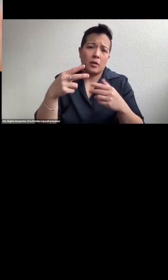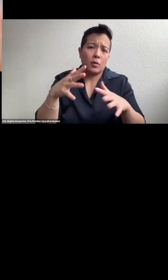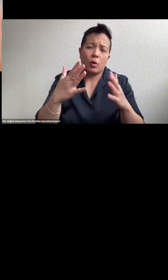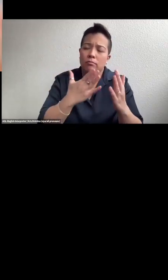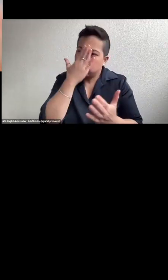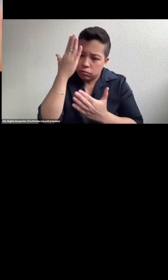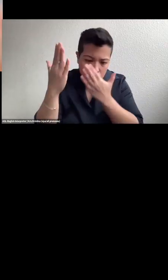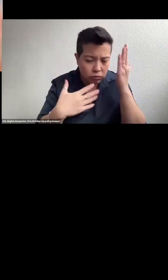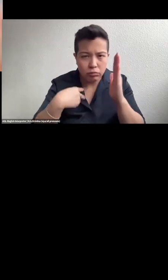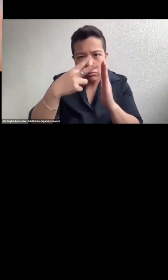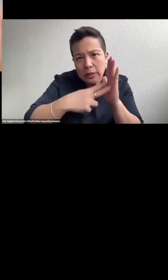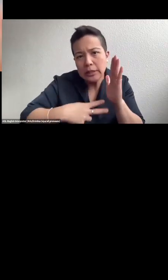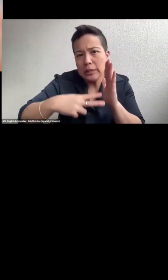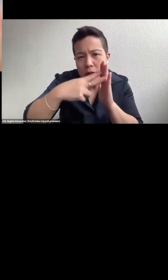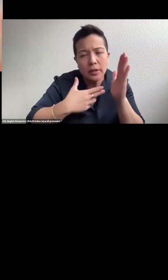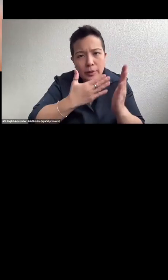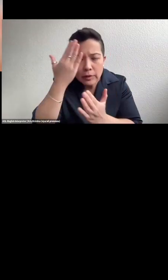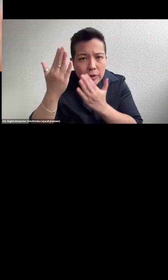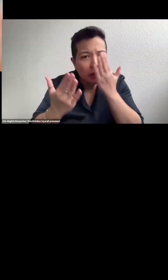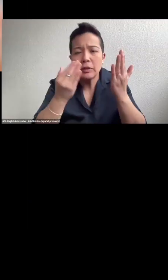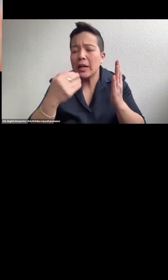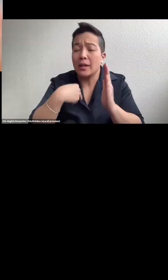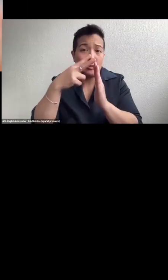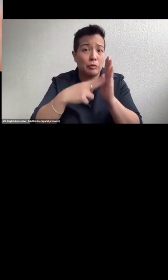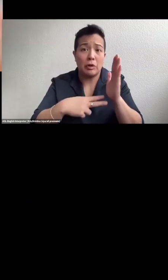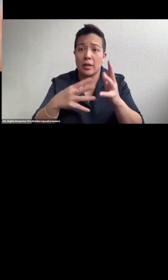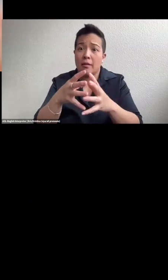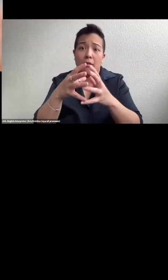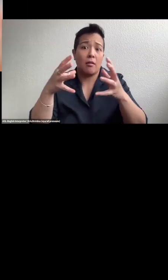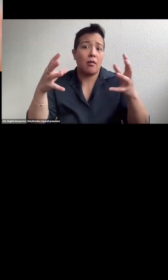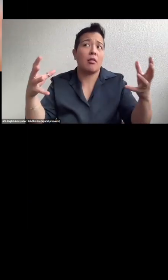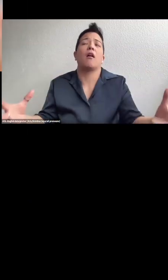and read lots about, um,